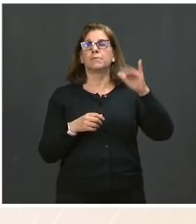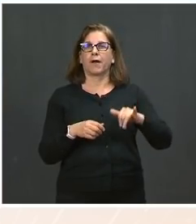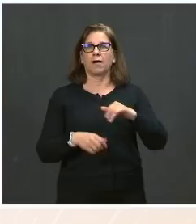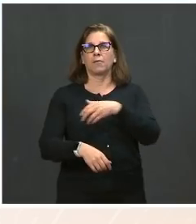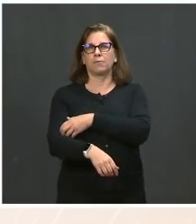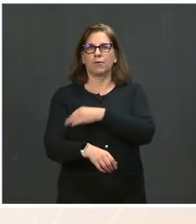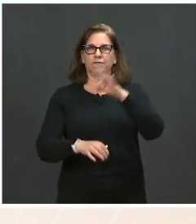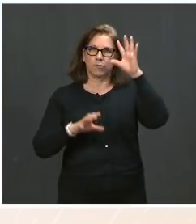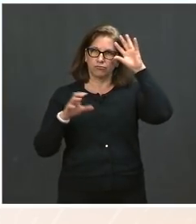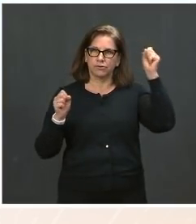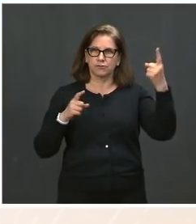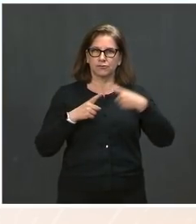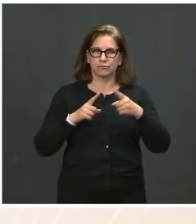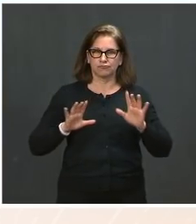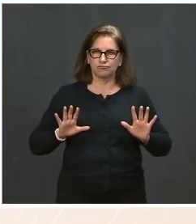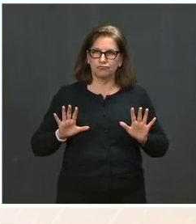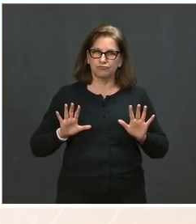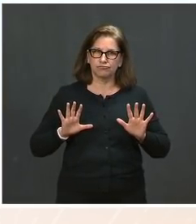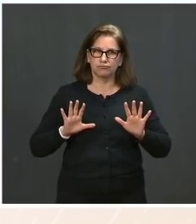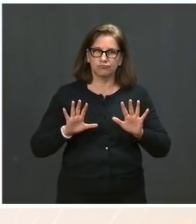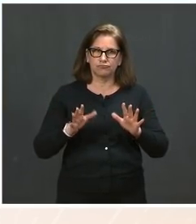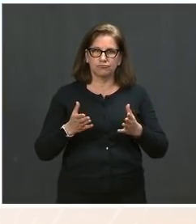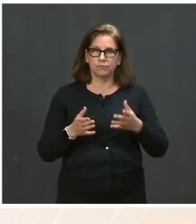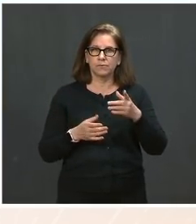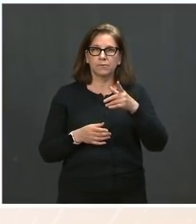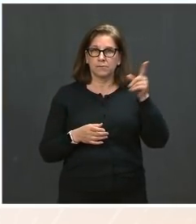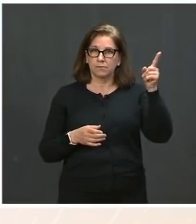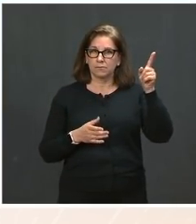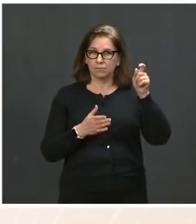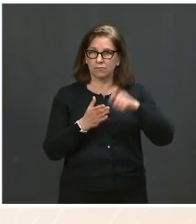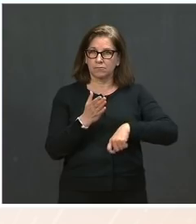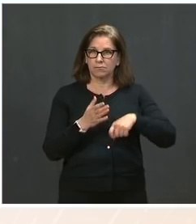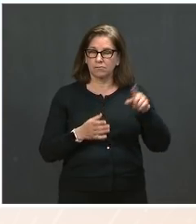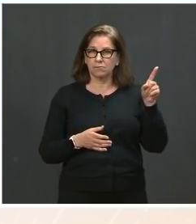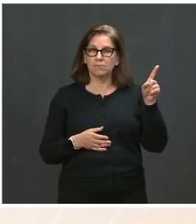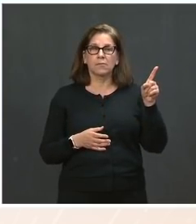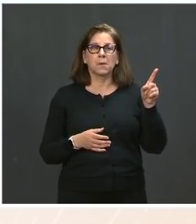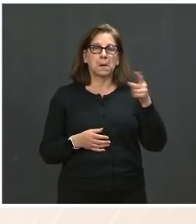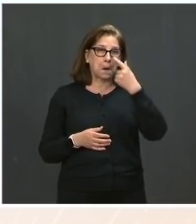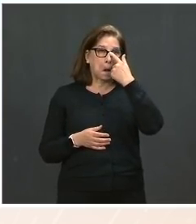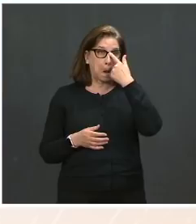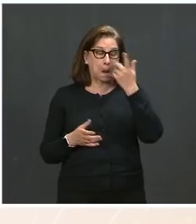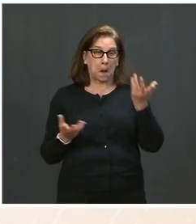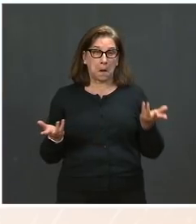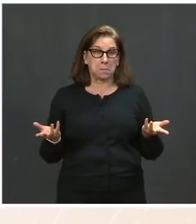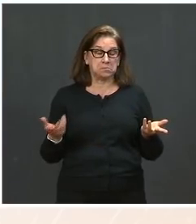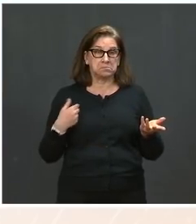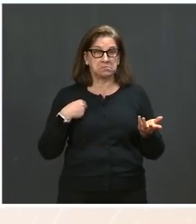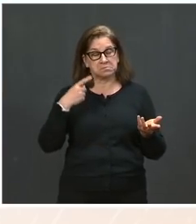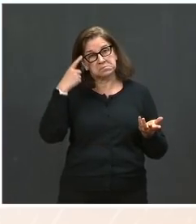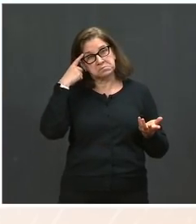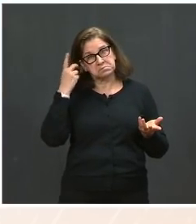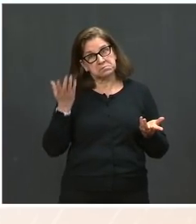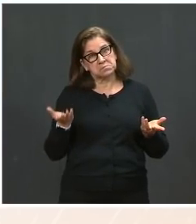drafting something himself, or you guys yourselves? Ms. Psaki: Well, I think it's not necessary- -- it's not perhaps necessary,